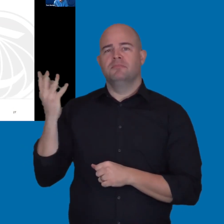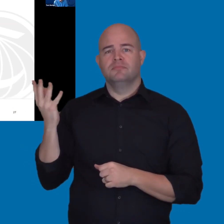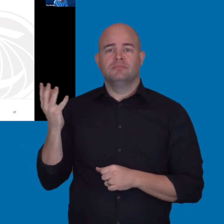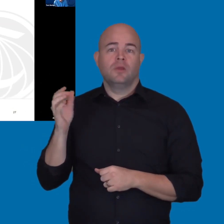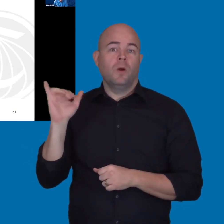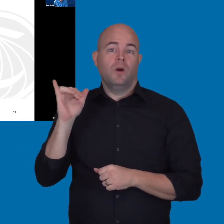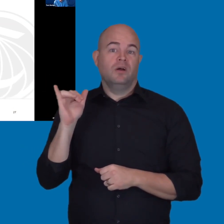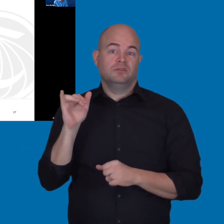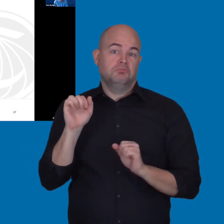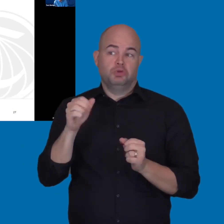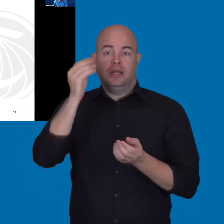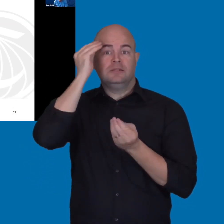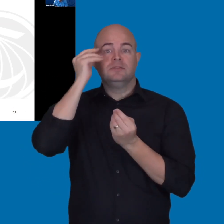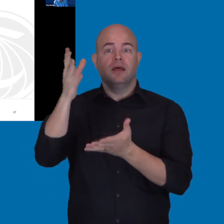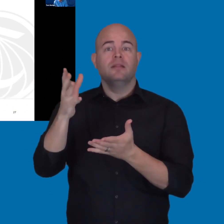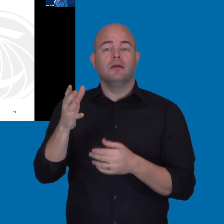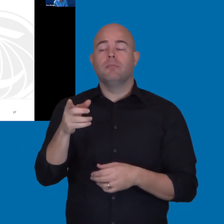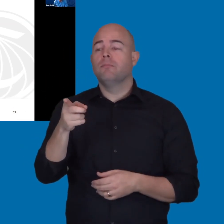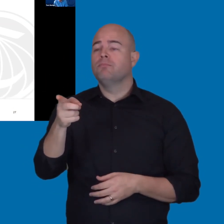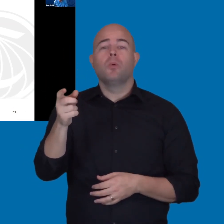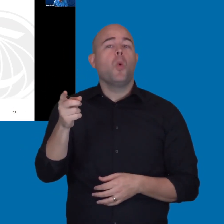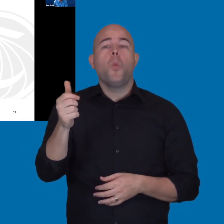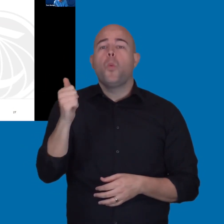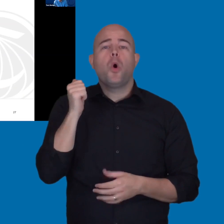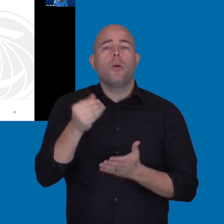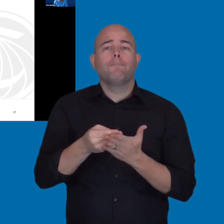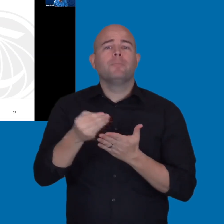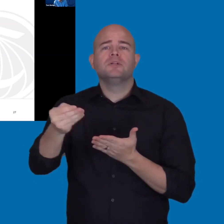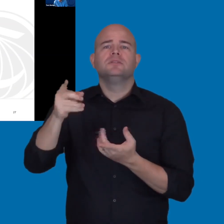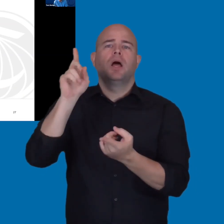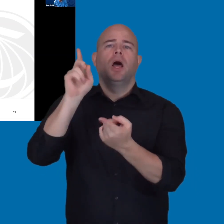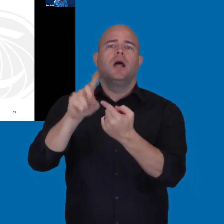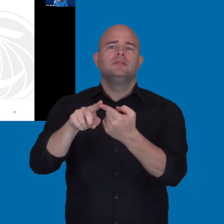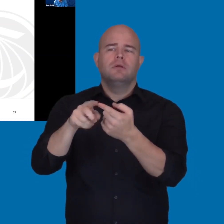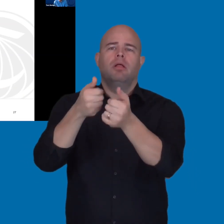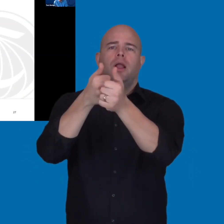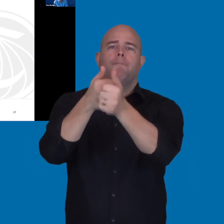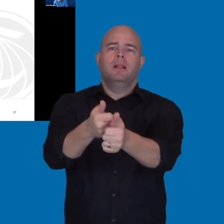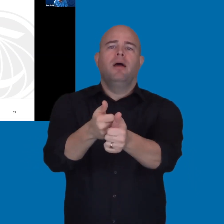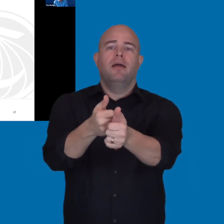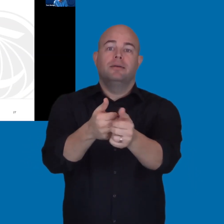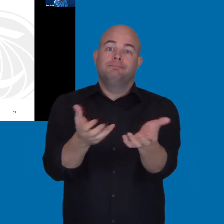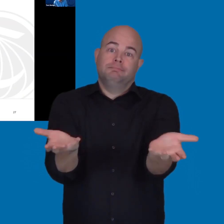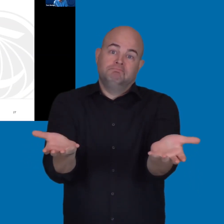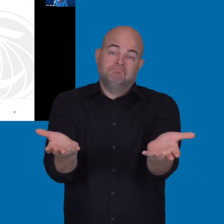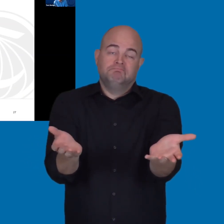And then my colleague Sean Jordison also said, or you can tell them you won't purchase until they're compliant.